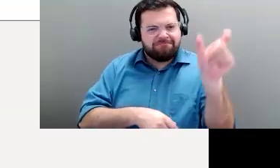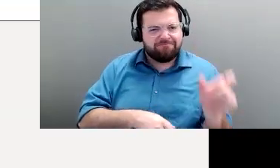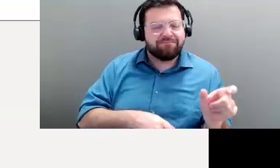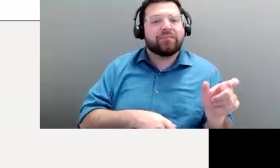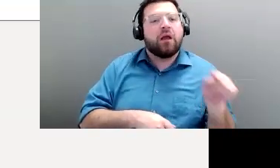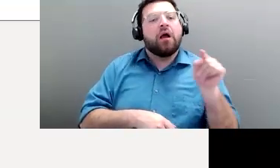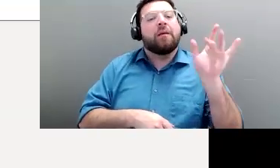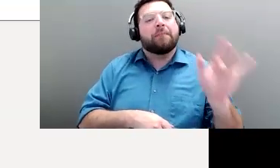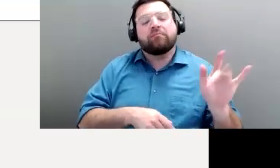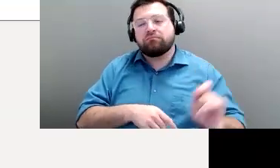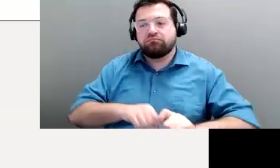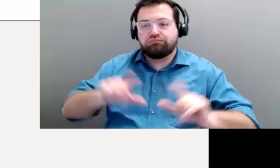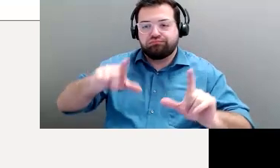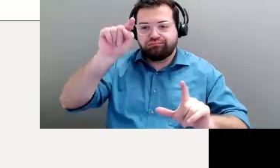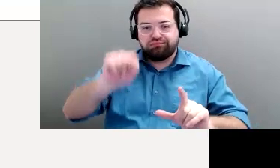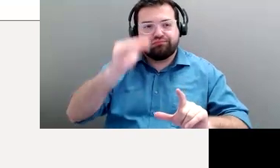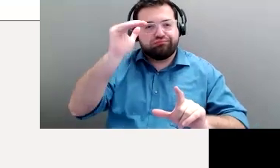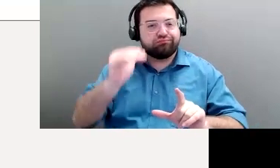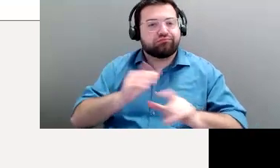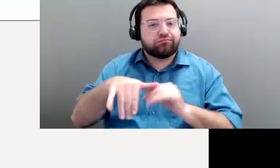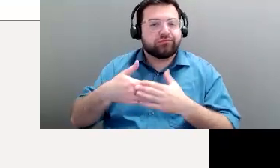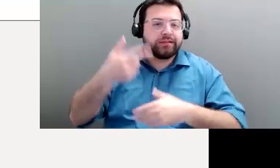with all of the dates and times for the entire semester.